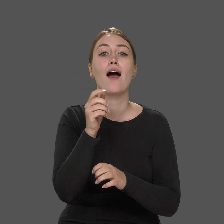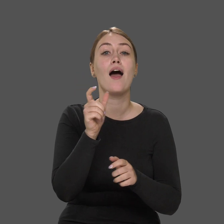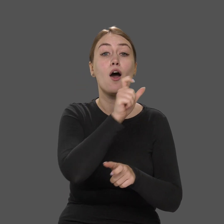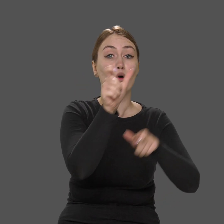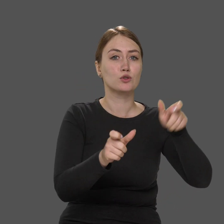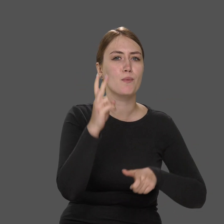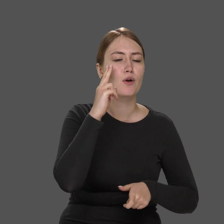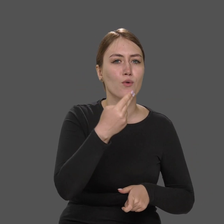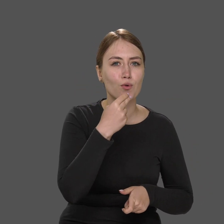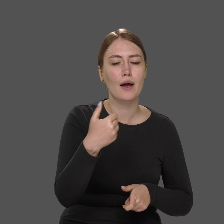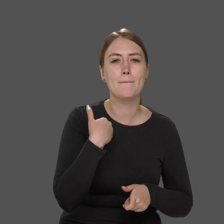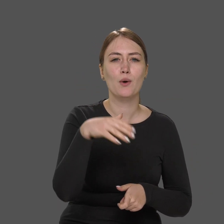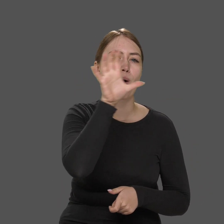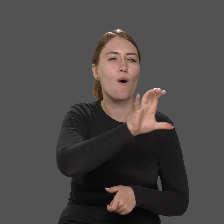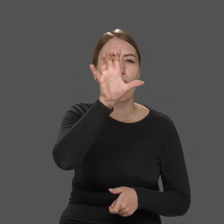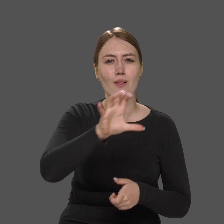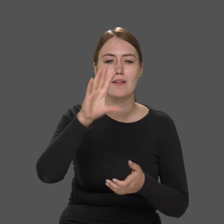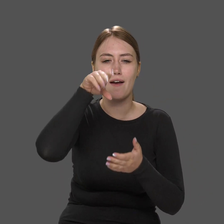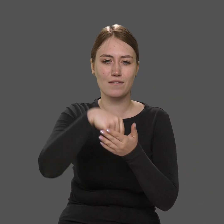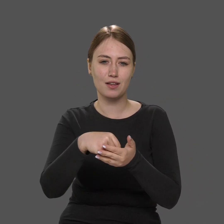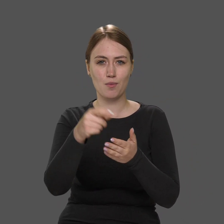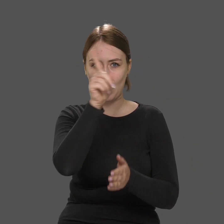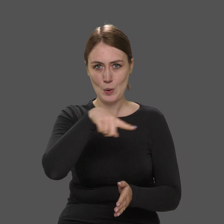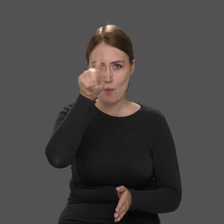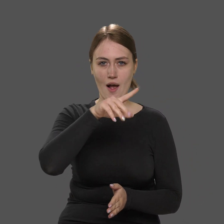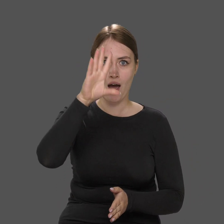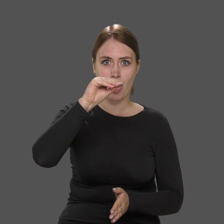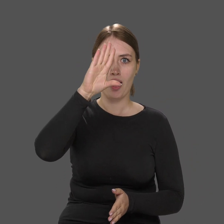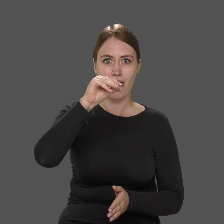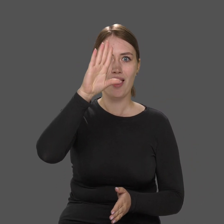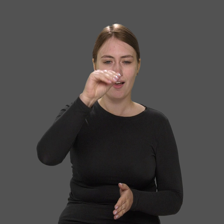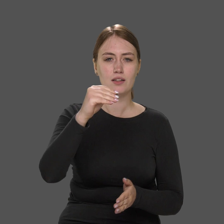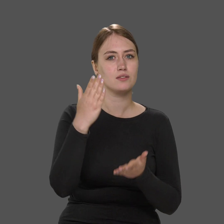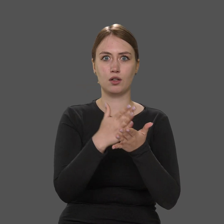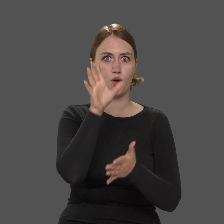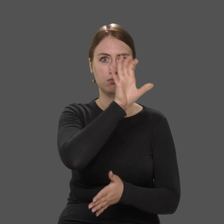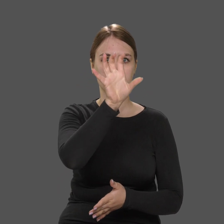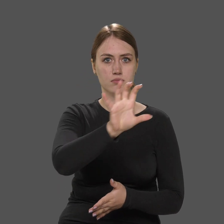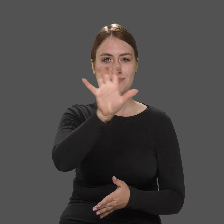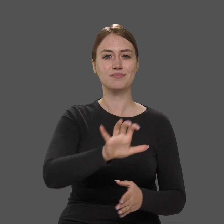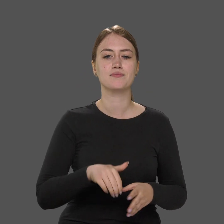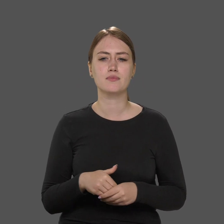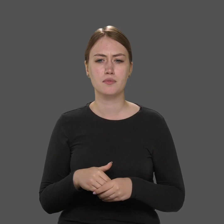while the deaf participants only watched flashing circles.